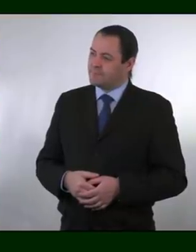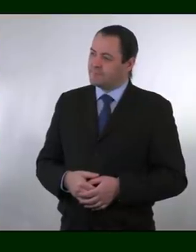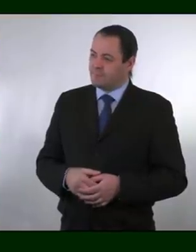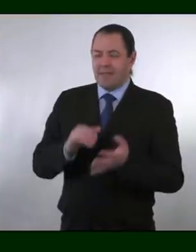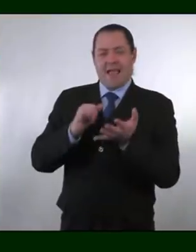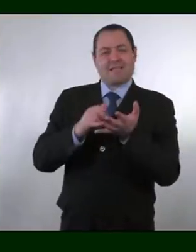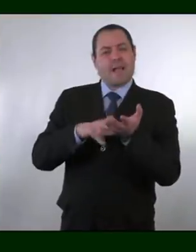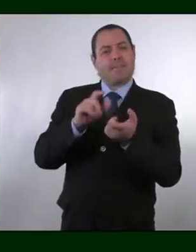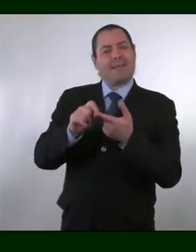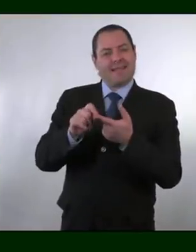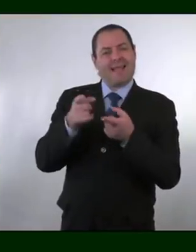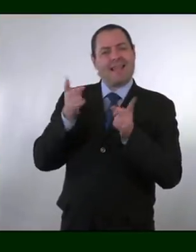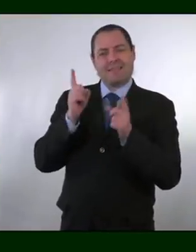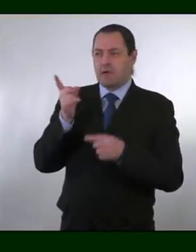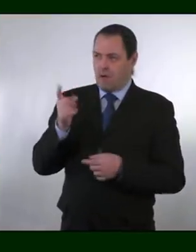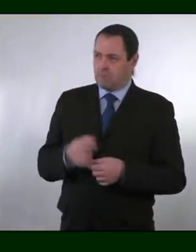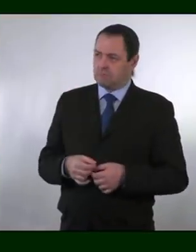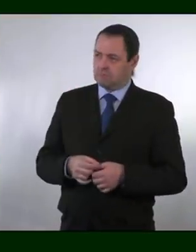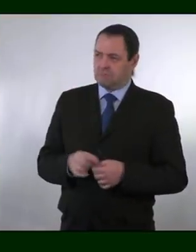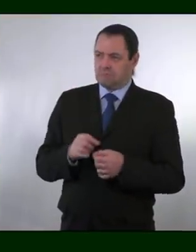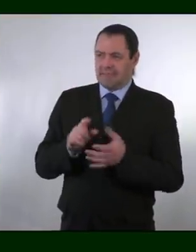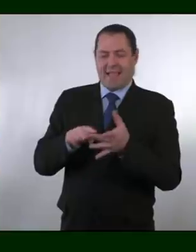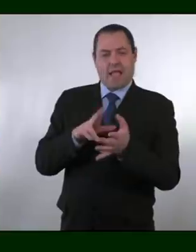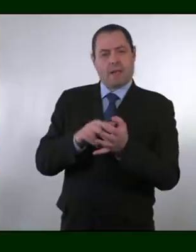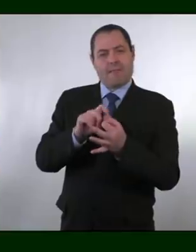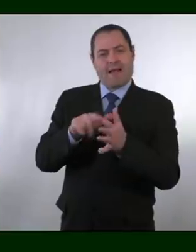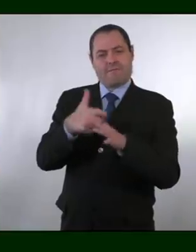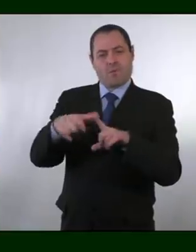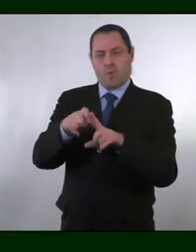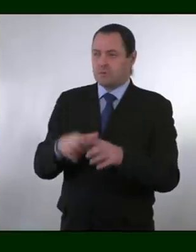Ian Blackford (Ross, Skye and Lochaber) (SNP) May I wish the Prime Minister and all those who